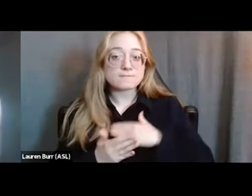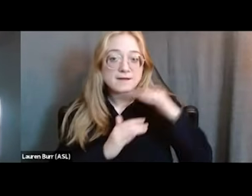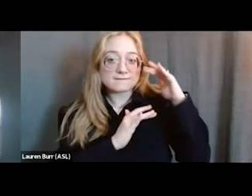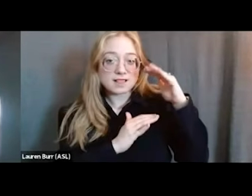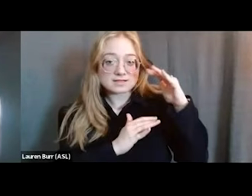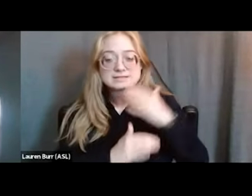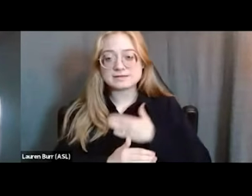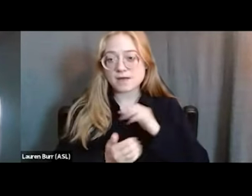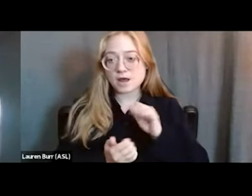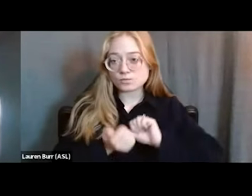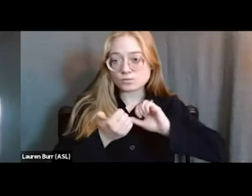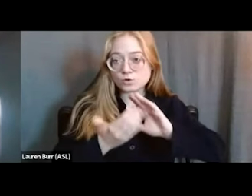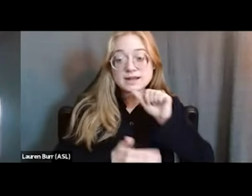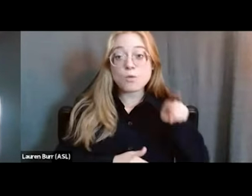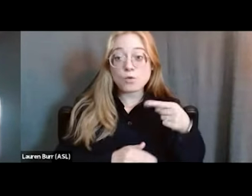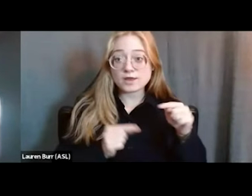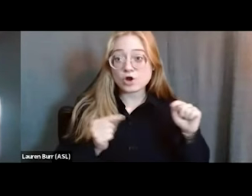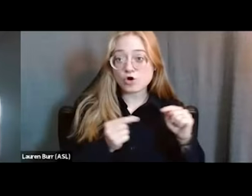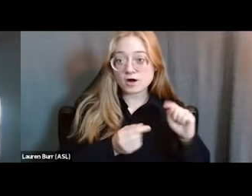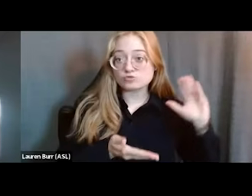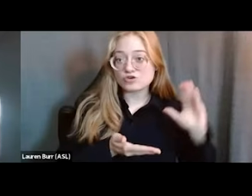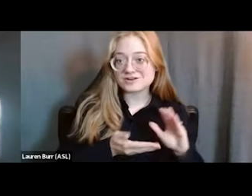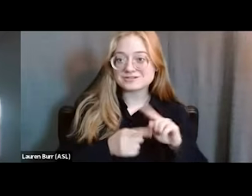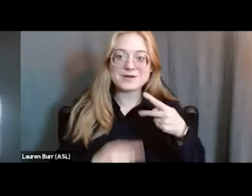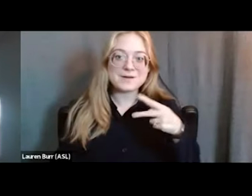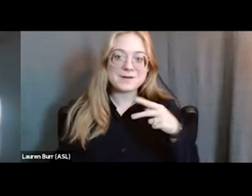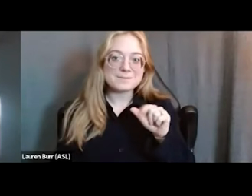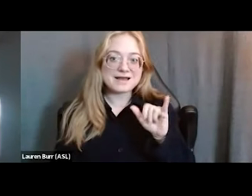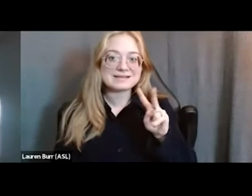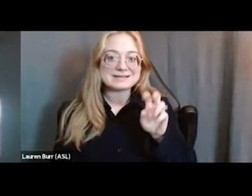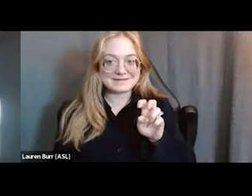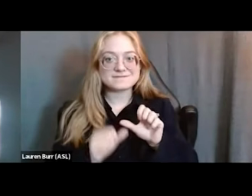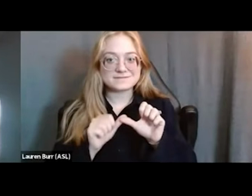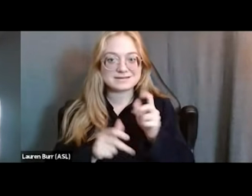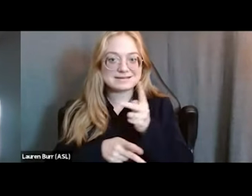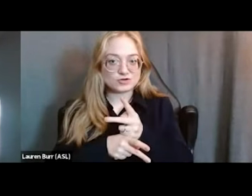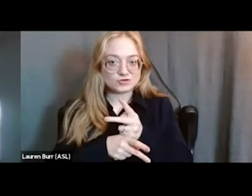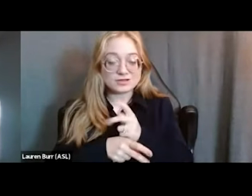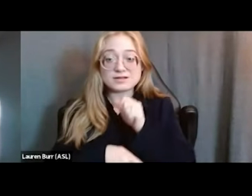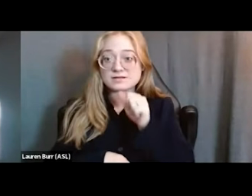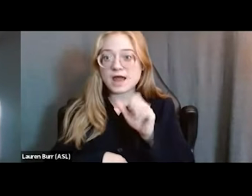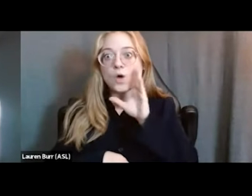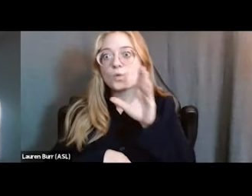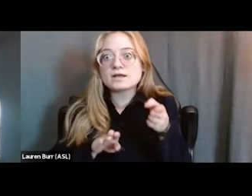is not only a harm reduction approach but palliative care and not that they're gonna die within six months, that's hospice.